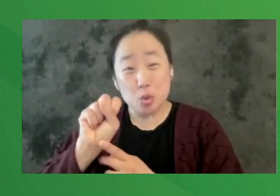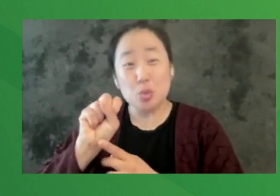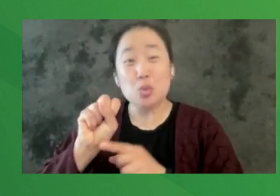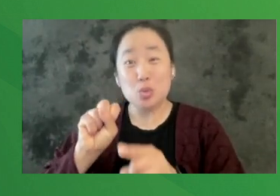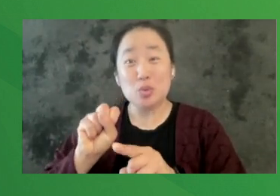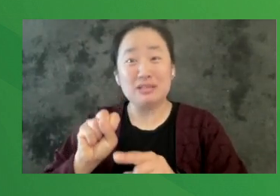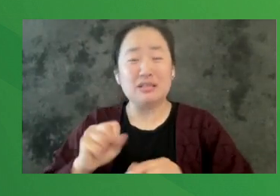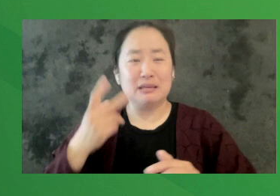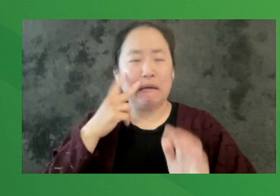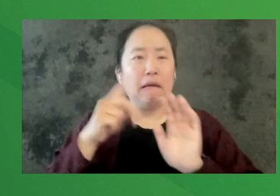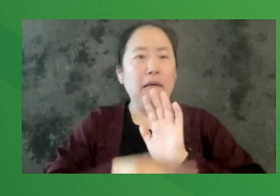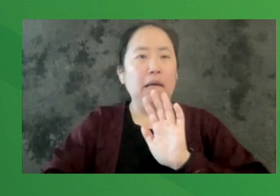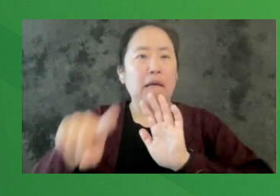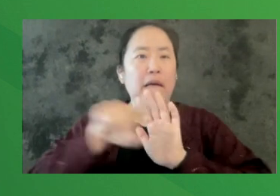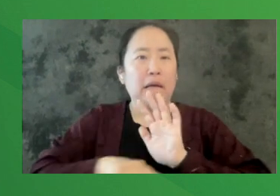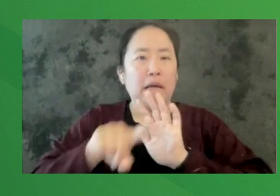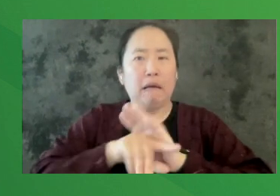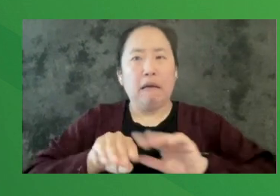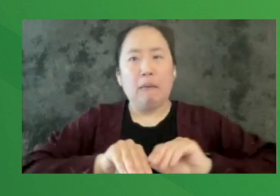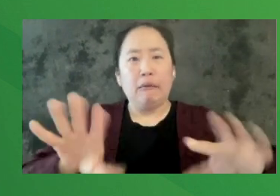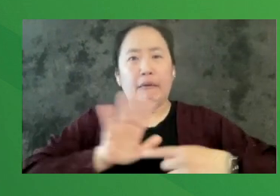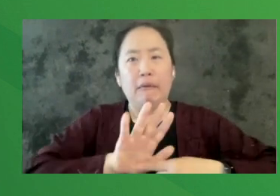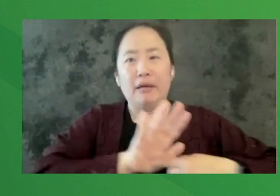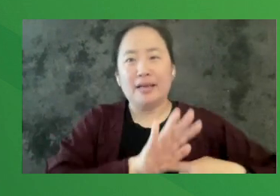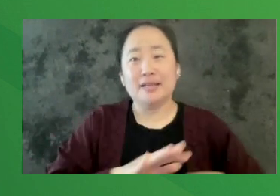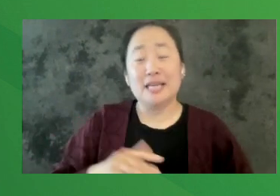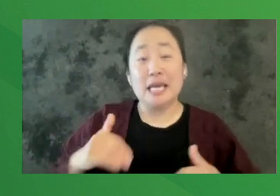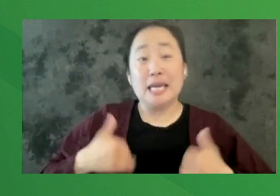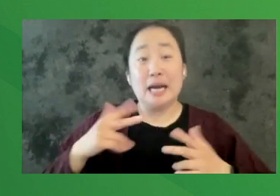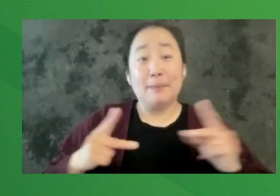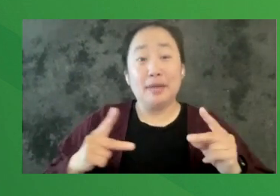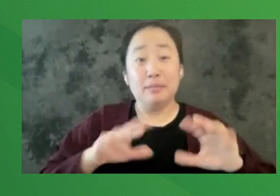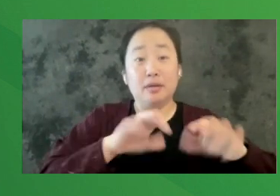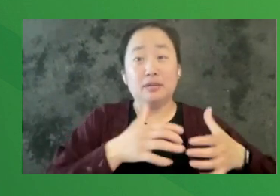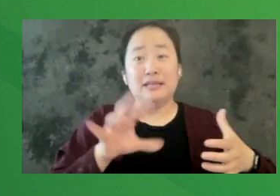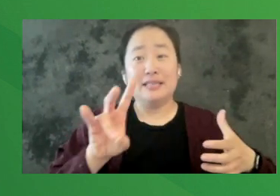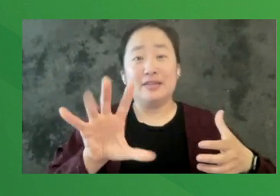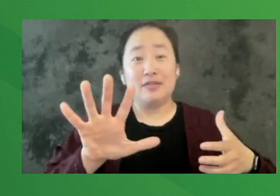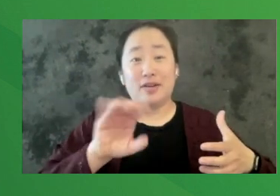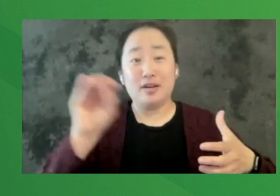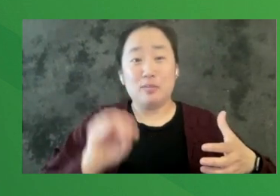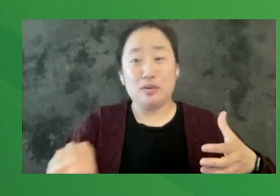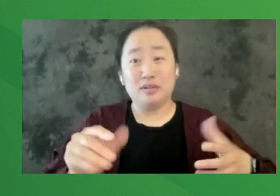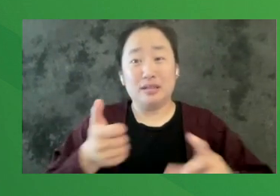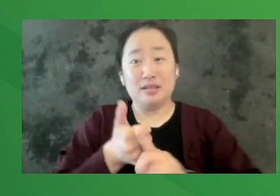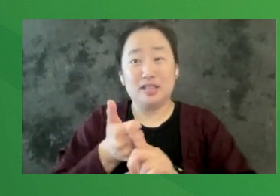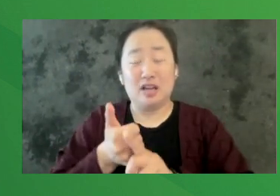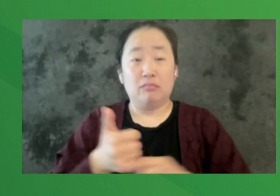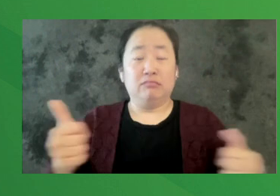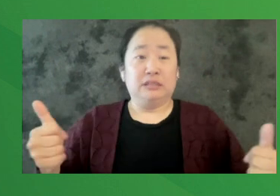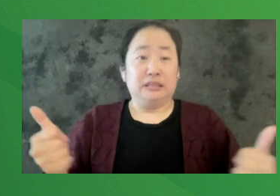That's a huge number. And if you pull adults, they're also worried. So, this negativity is